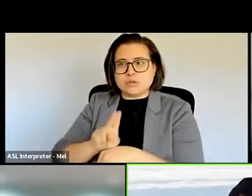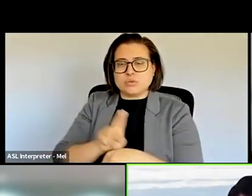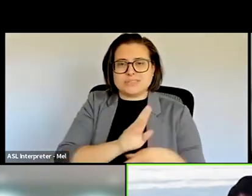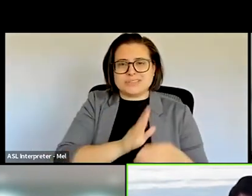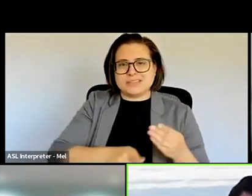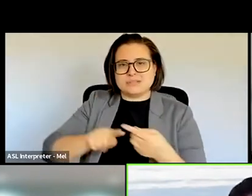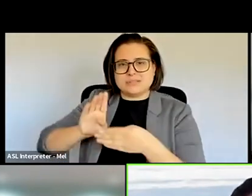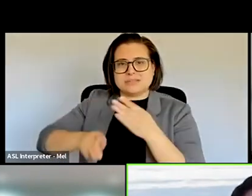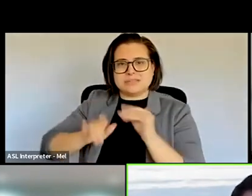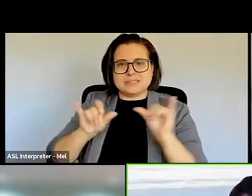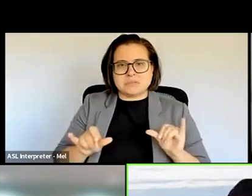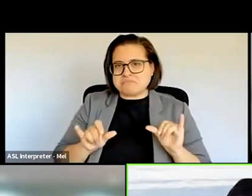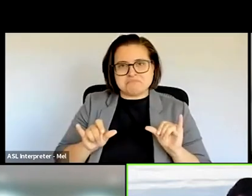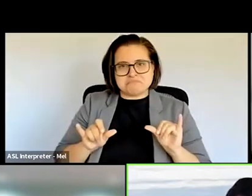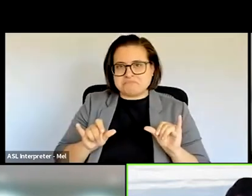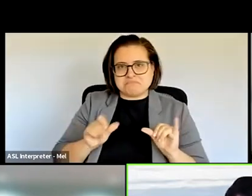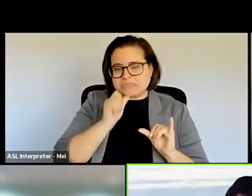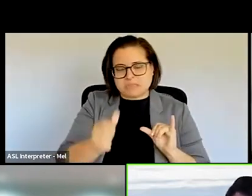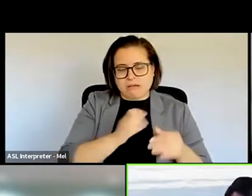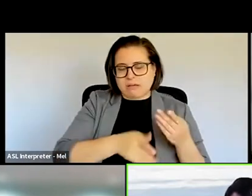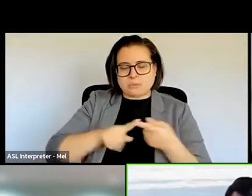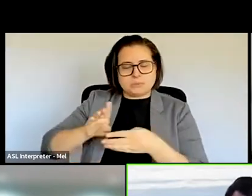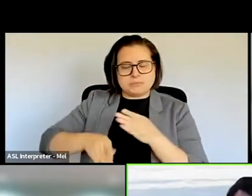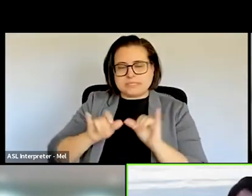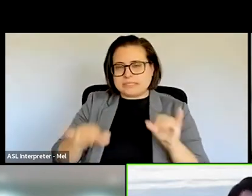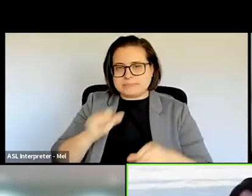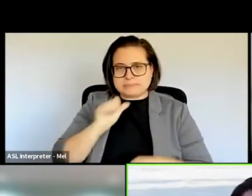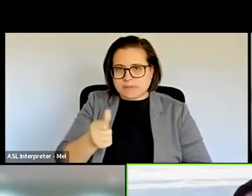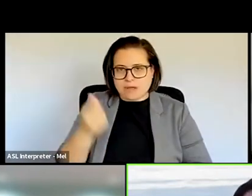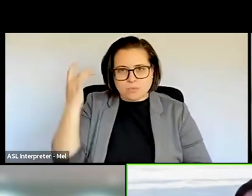It is not an end-to-end system because it is just a language